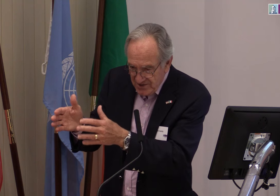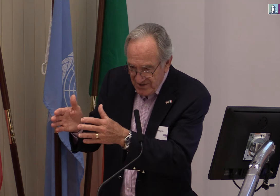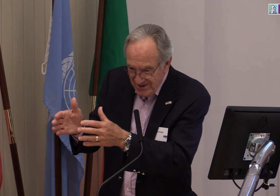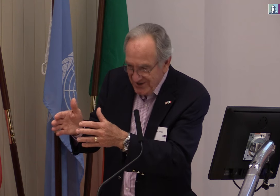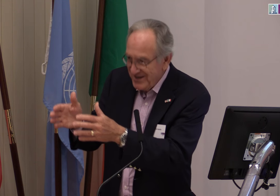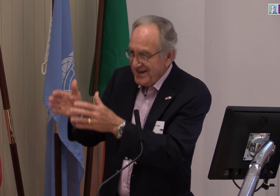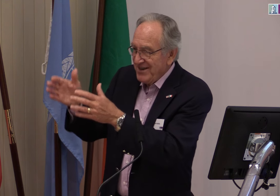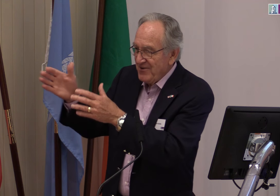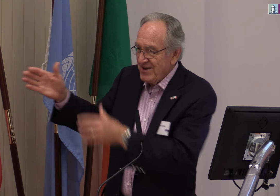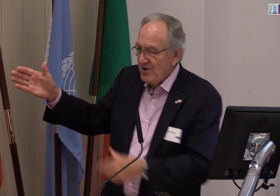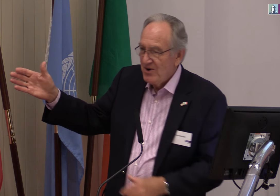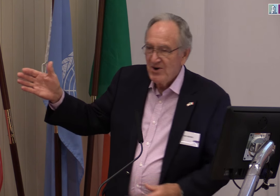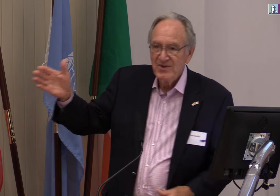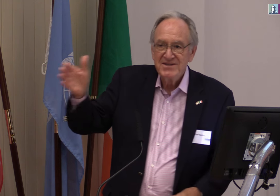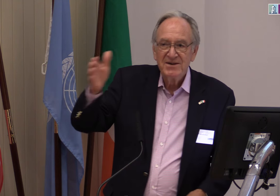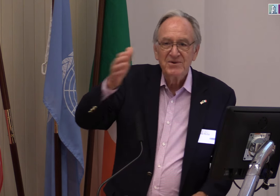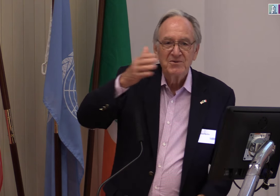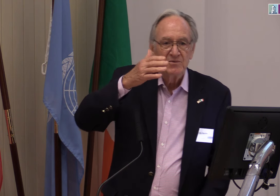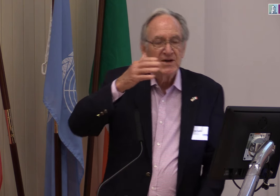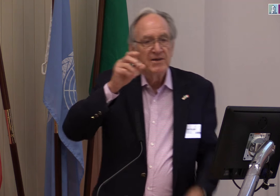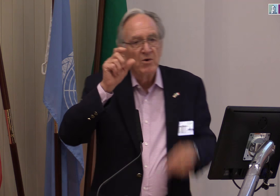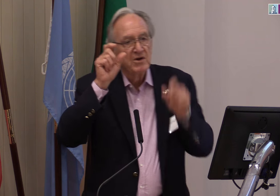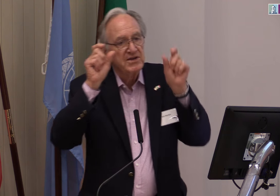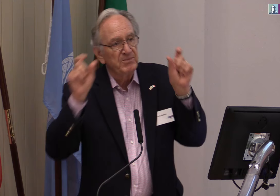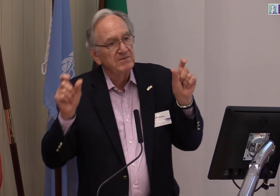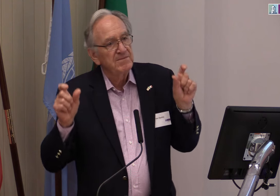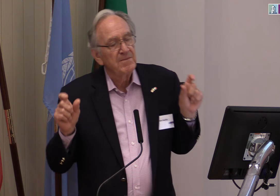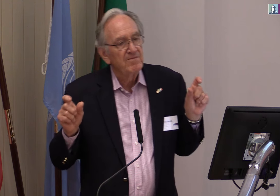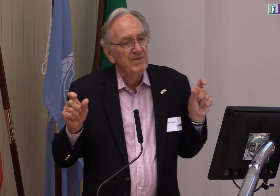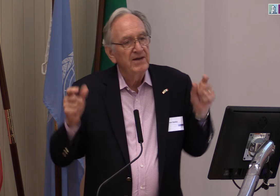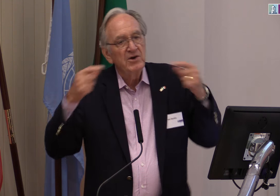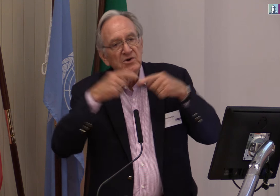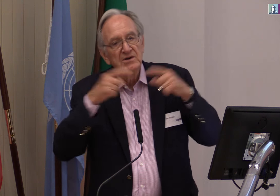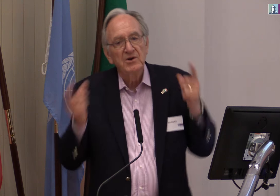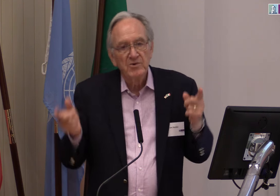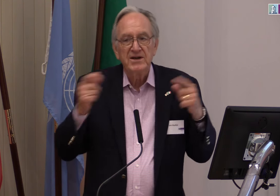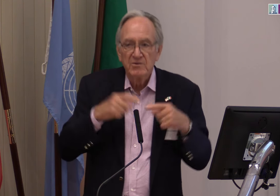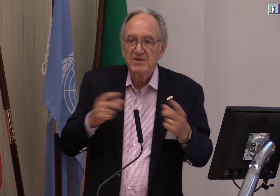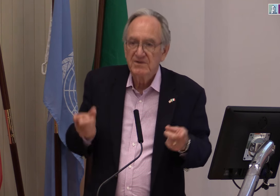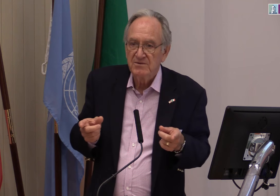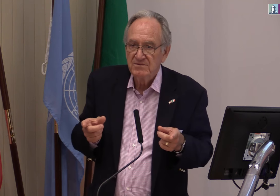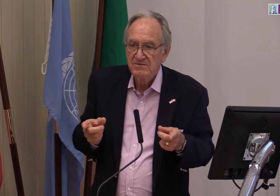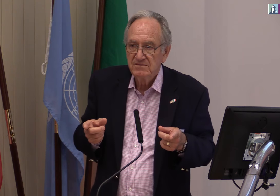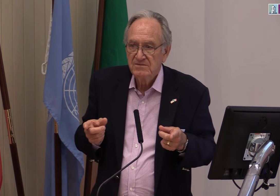injury here, we had all these different groups all separate and they couldn't agree on.what to do